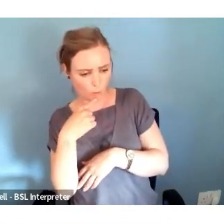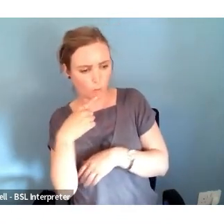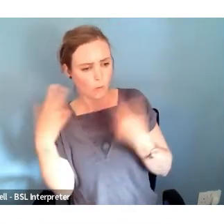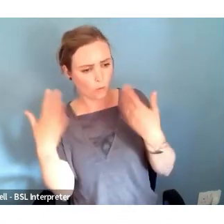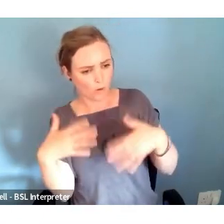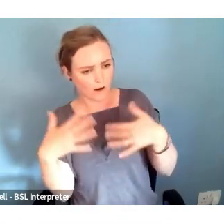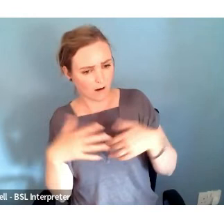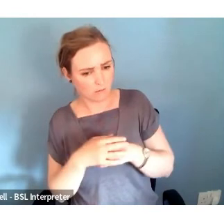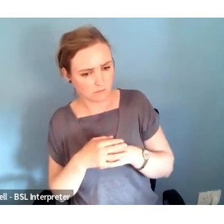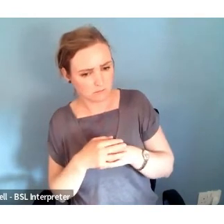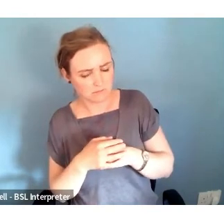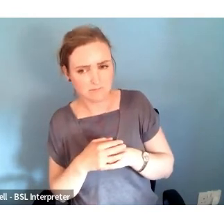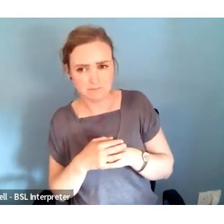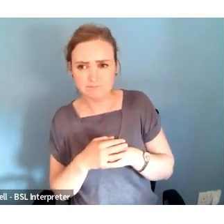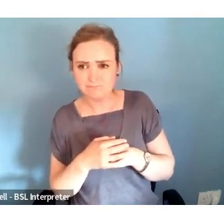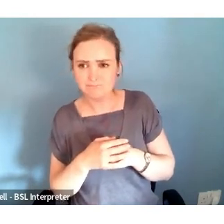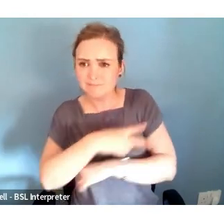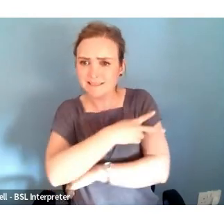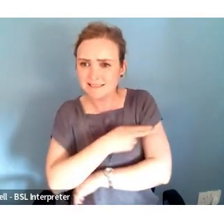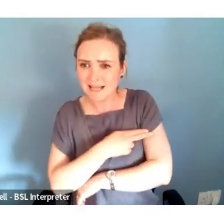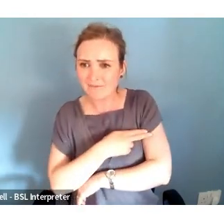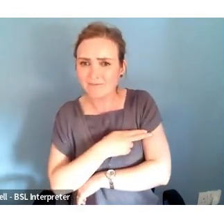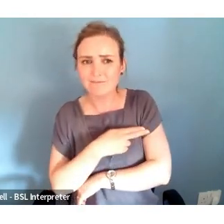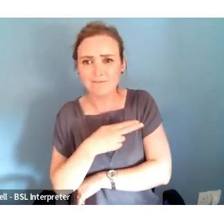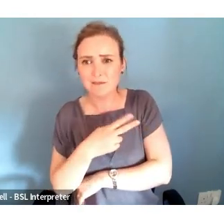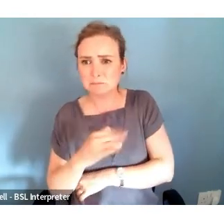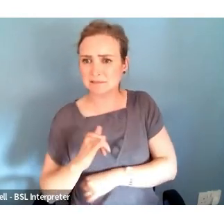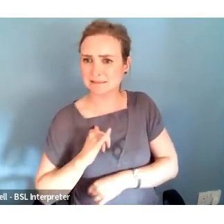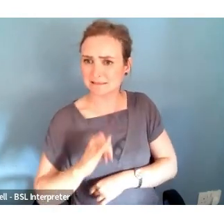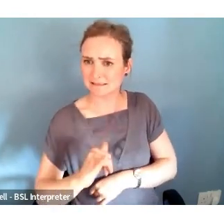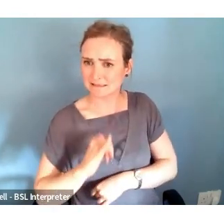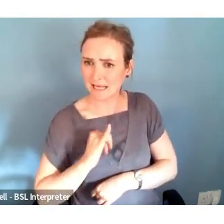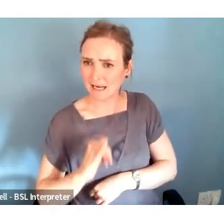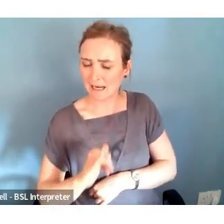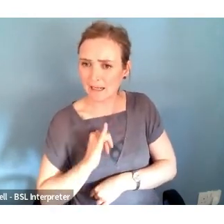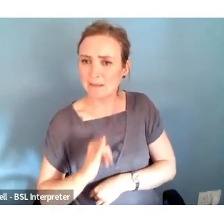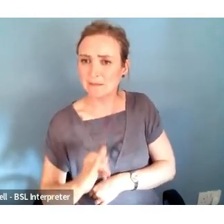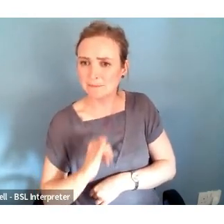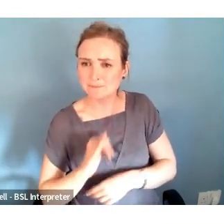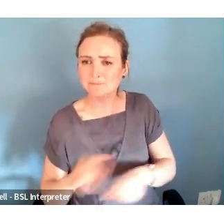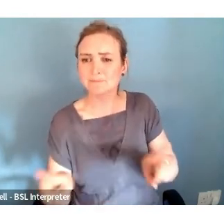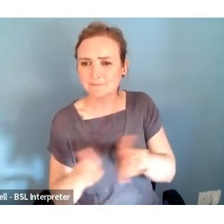inclusive employer. I am hearing it from somebody like